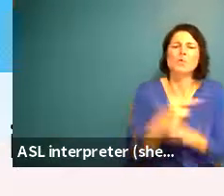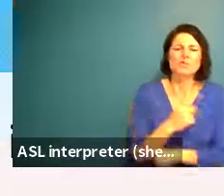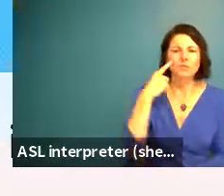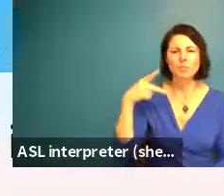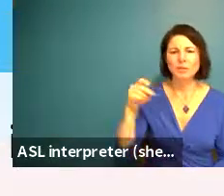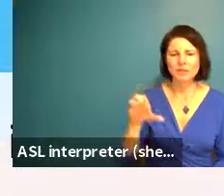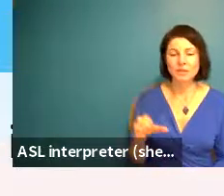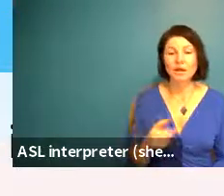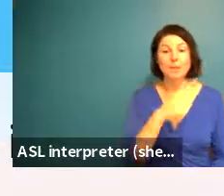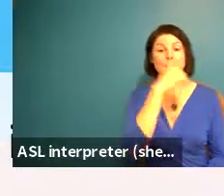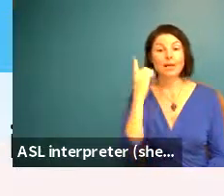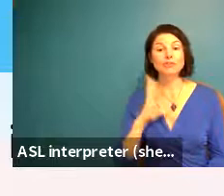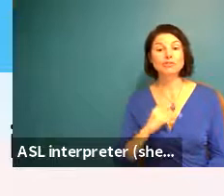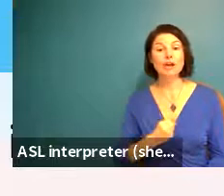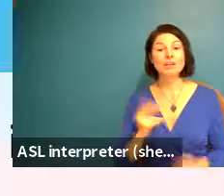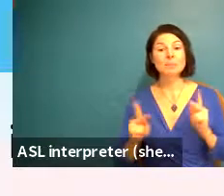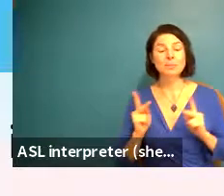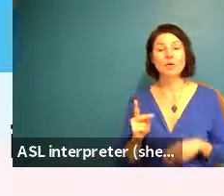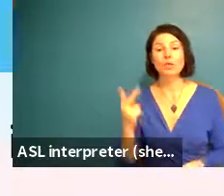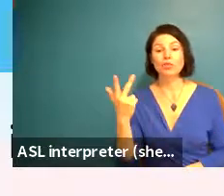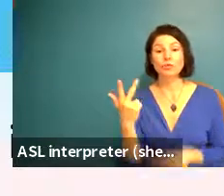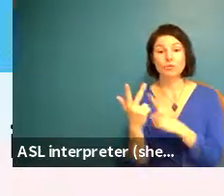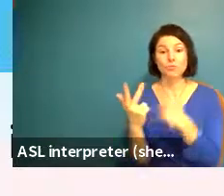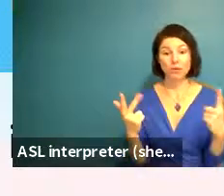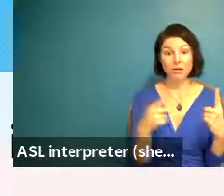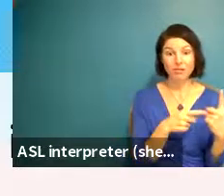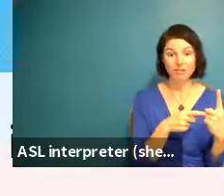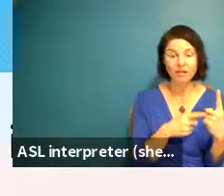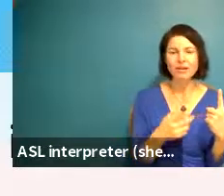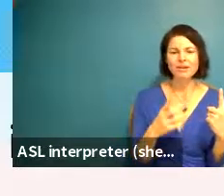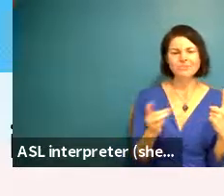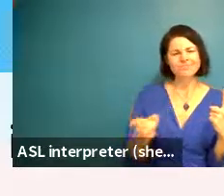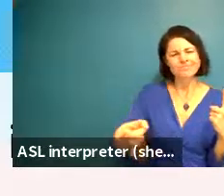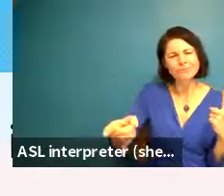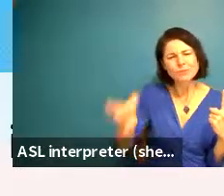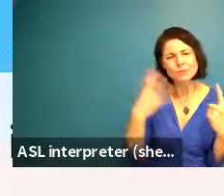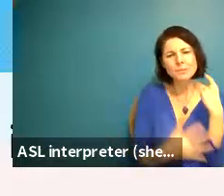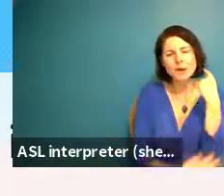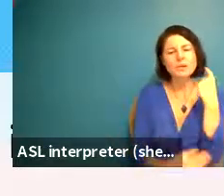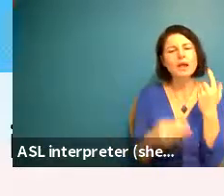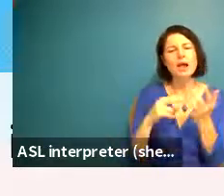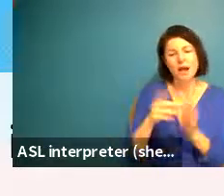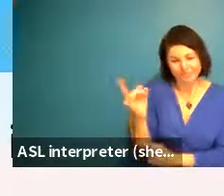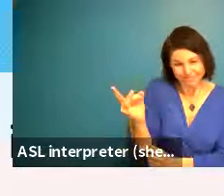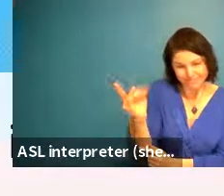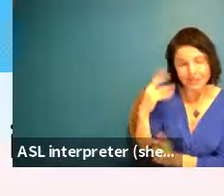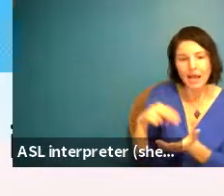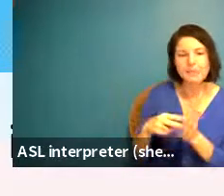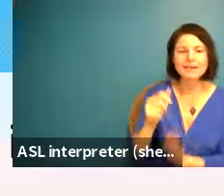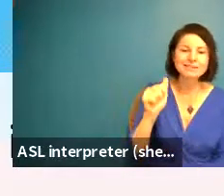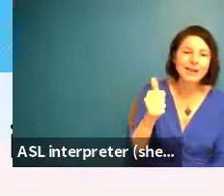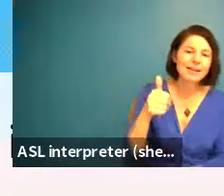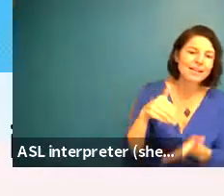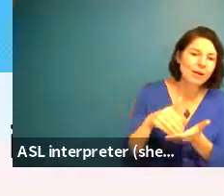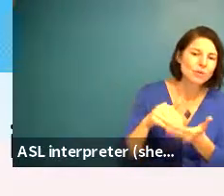trans people, about one out of every three of them live in extreme poverty. And when I say extreme I mean $10,000 a year. That's their